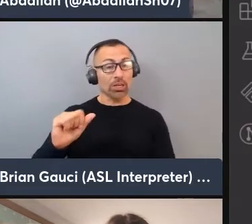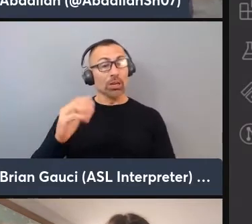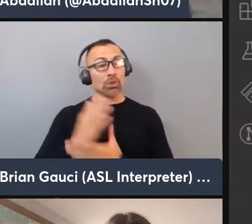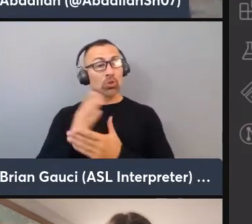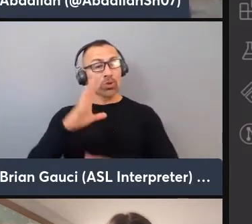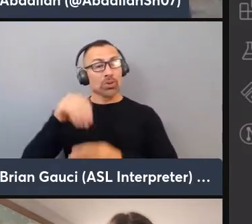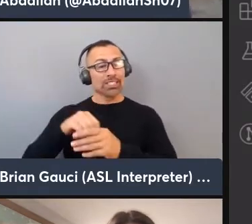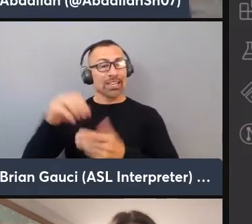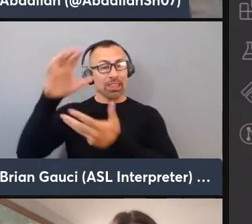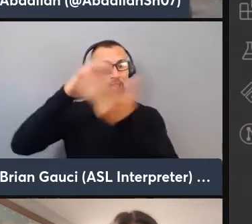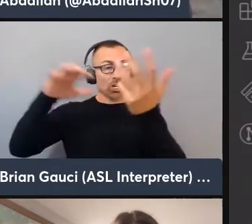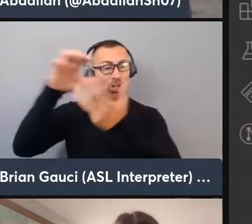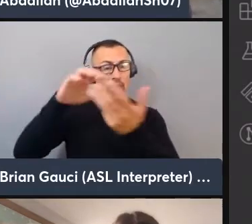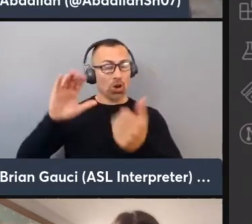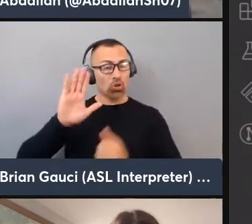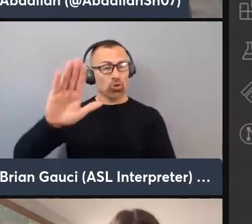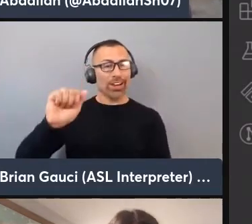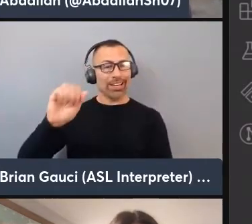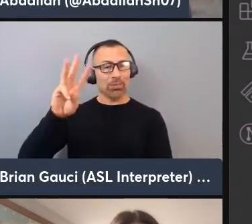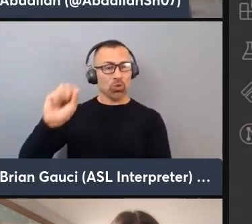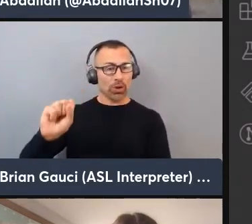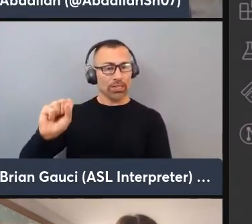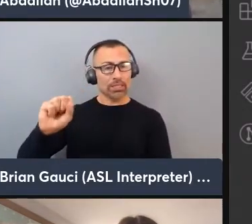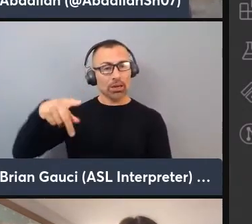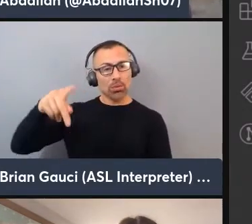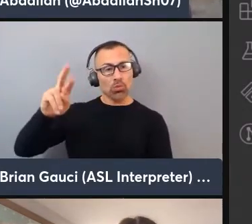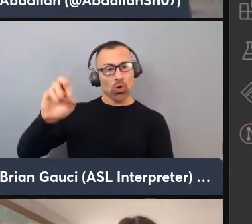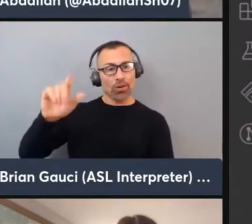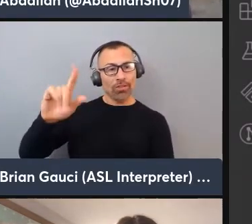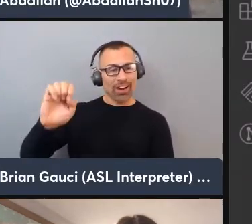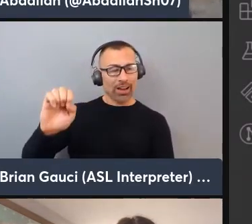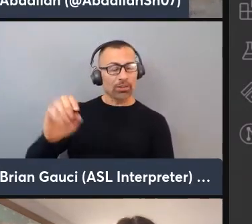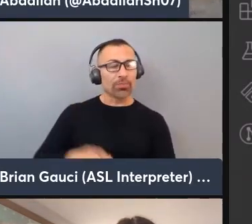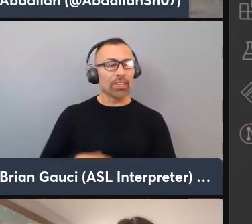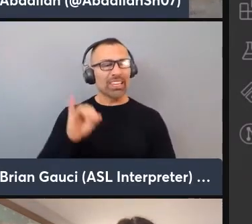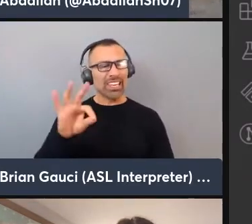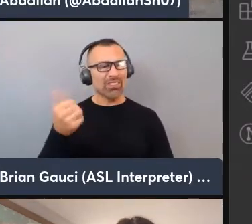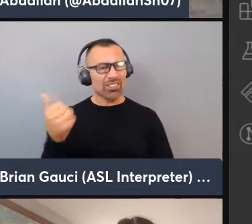and then determines are there any changes, and those changes are listed to you here.